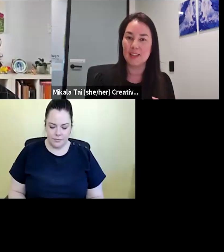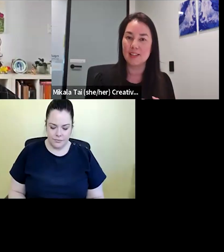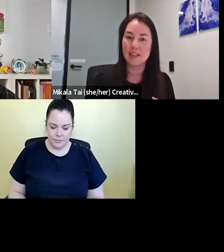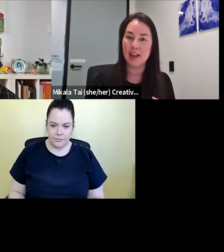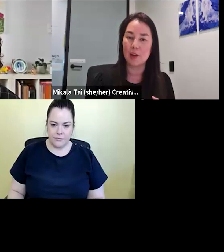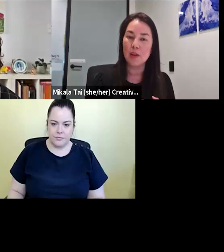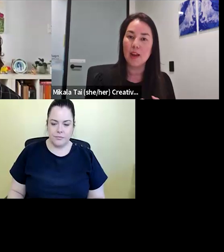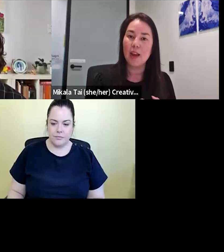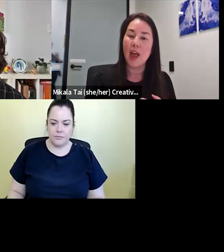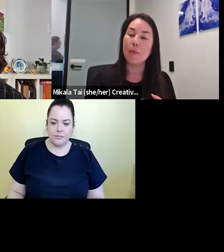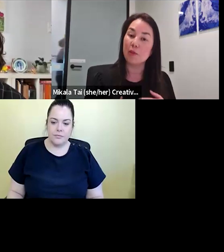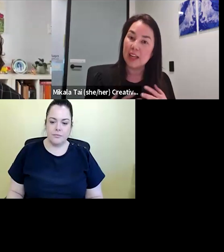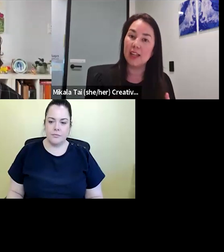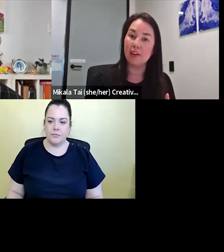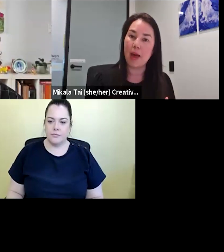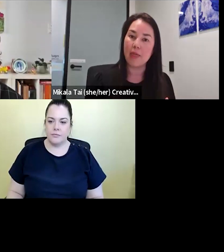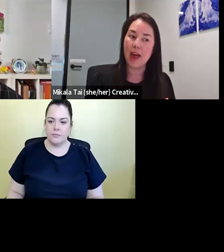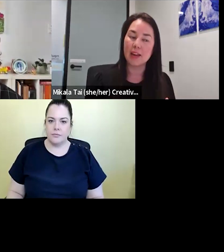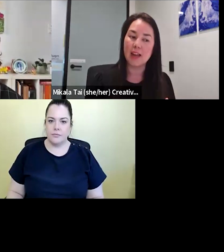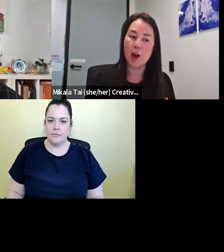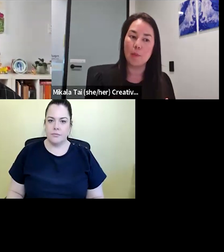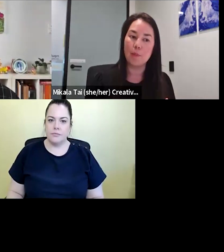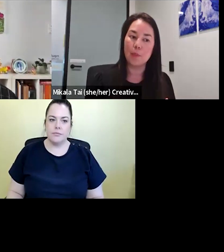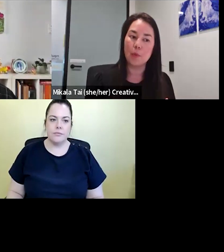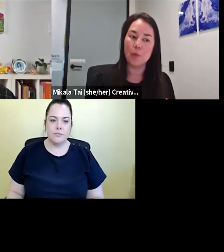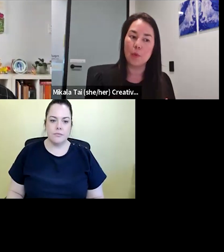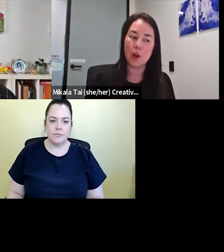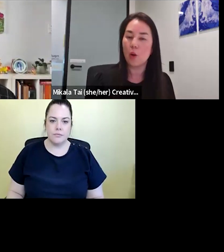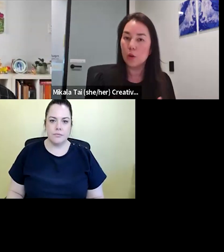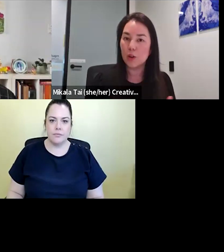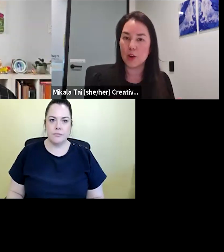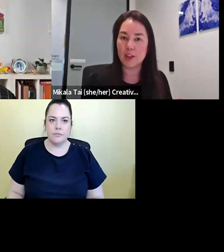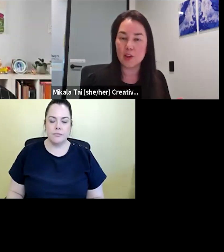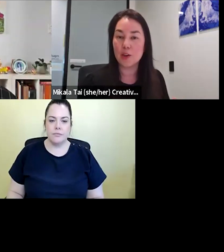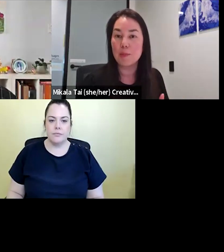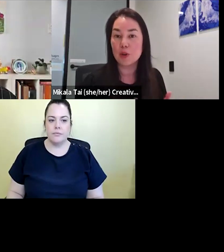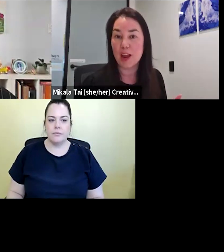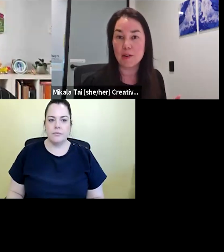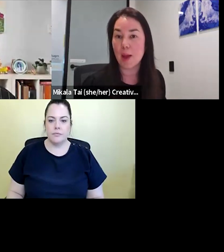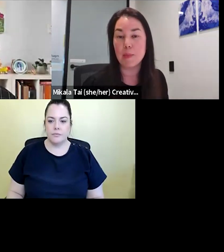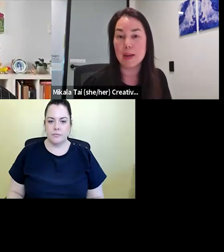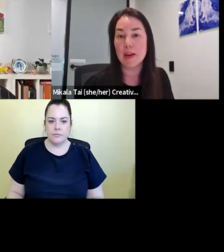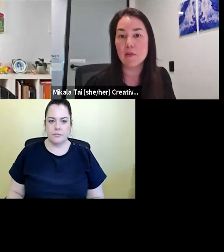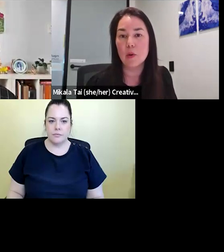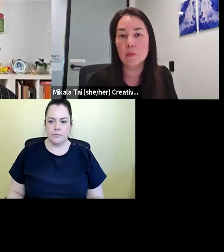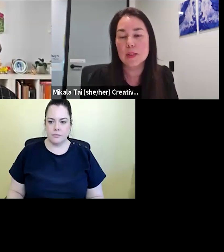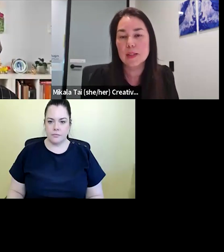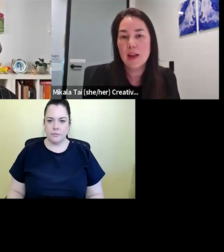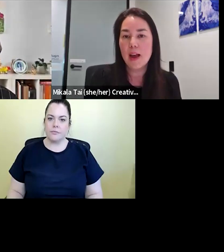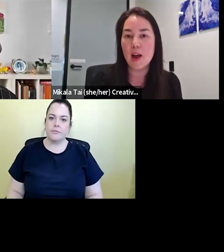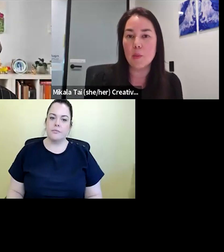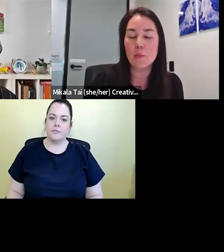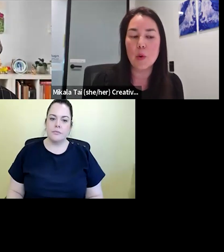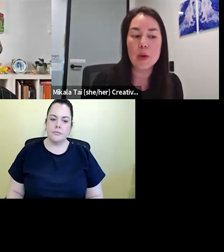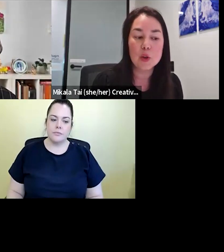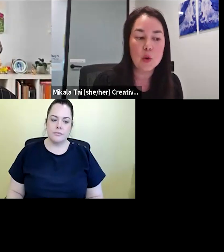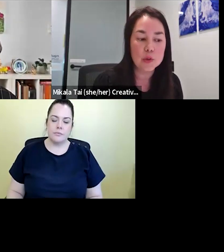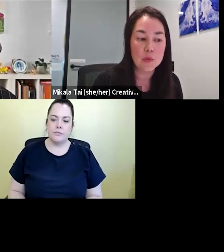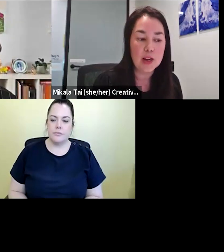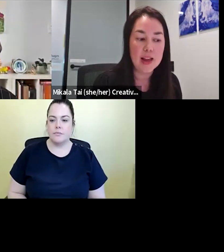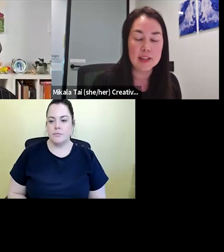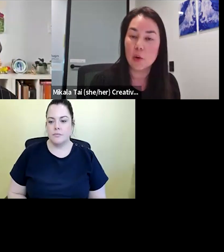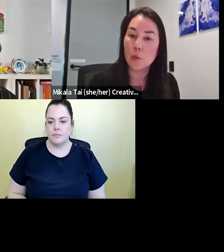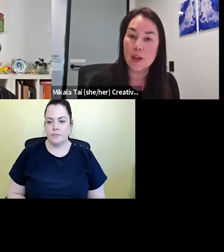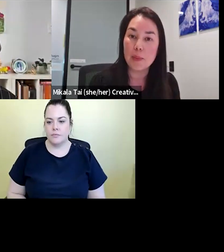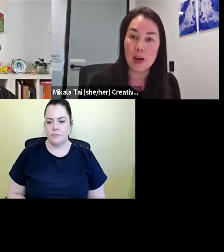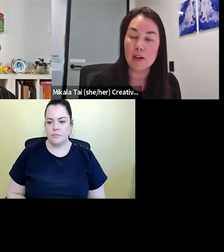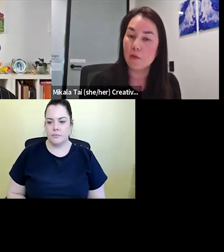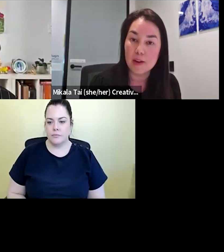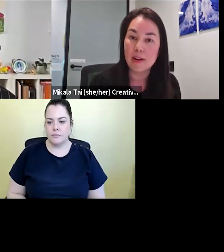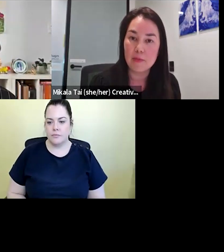artistic team. The ambition can come in many forms. We do also realise we are comparing very,